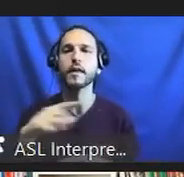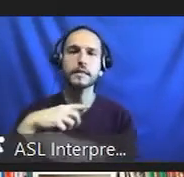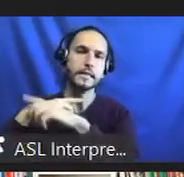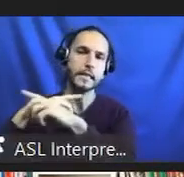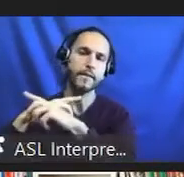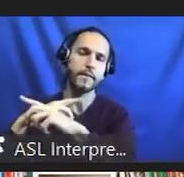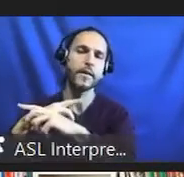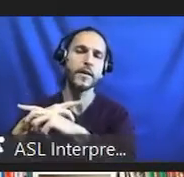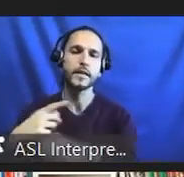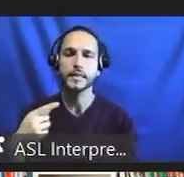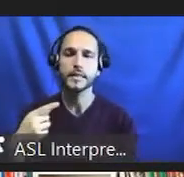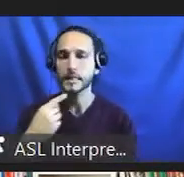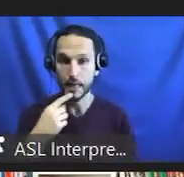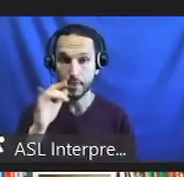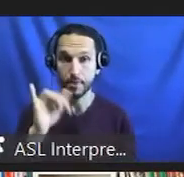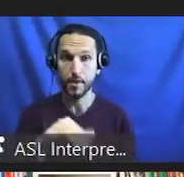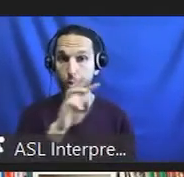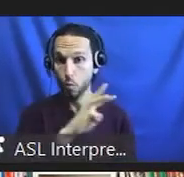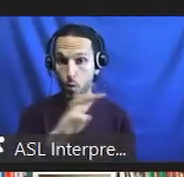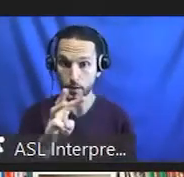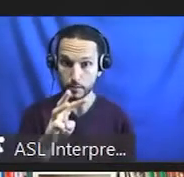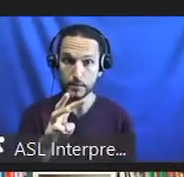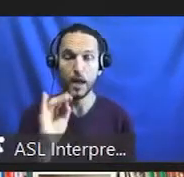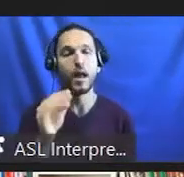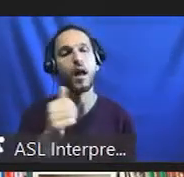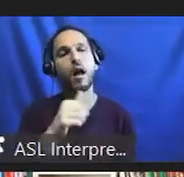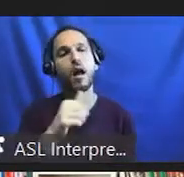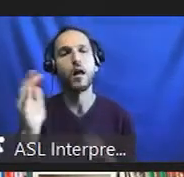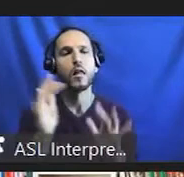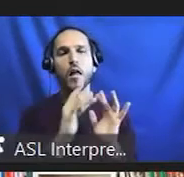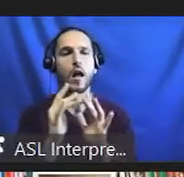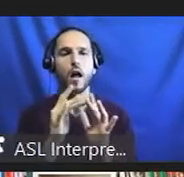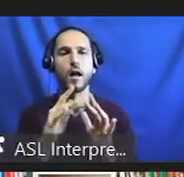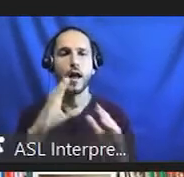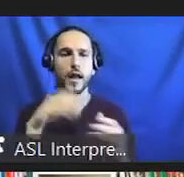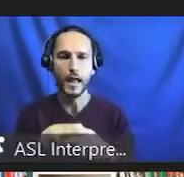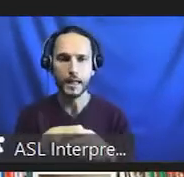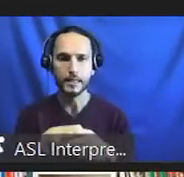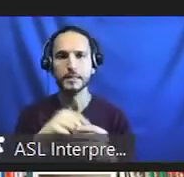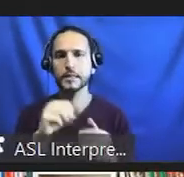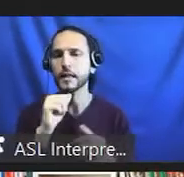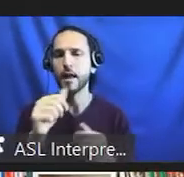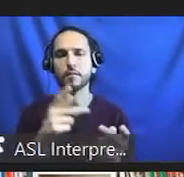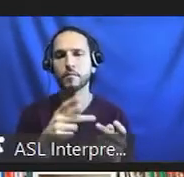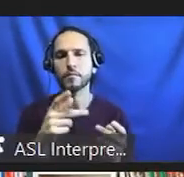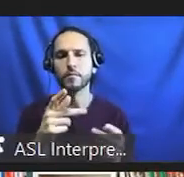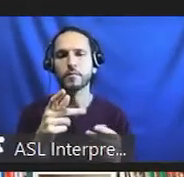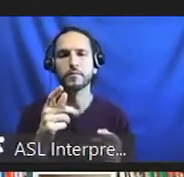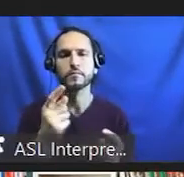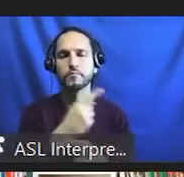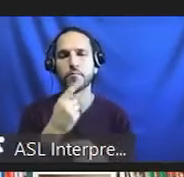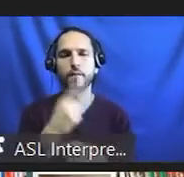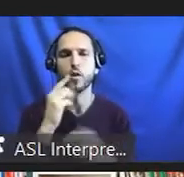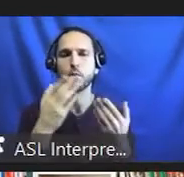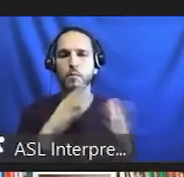argued that their websites and the other online content were not places of public accommodation.